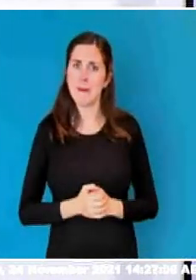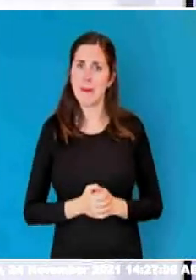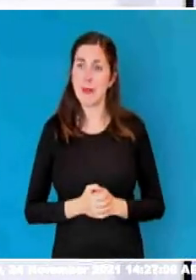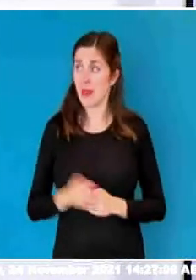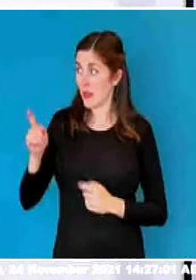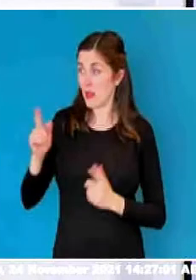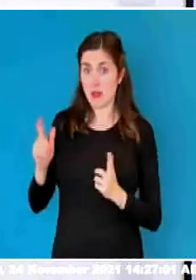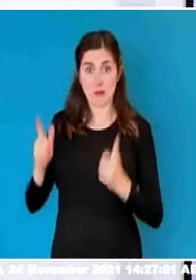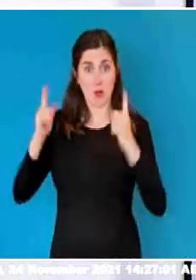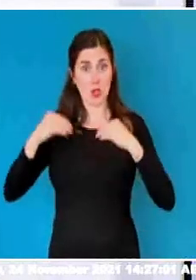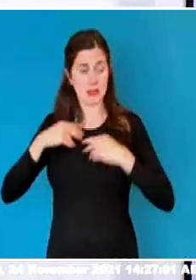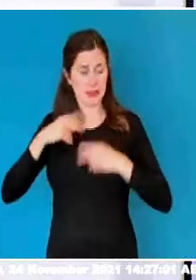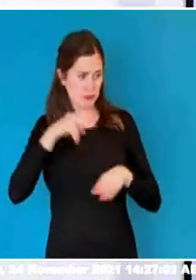disability as posing a risk.